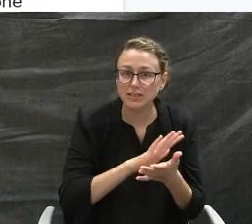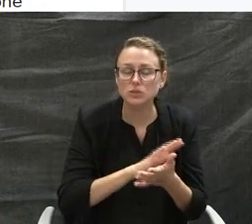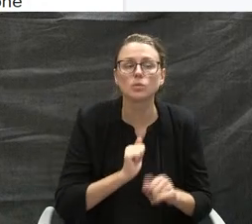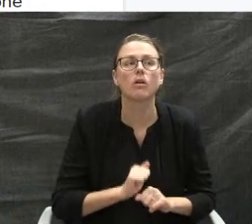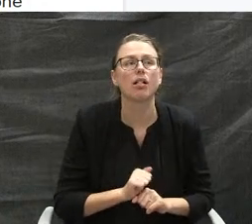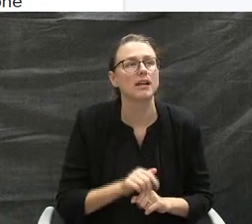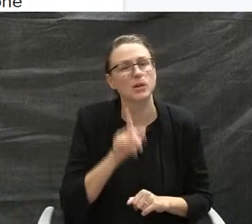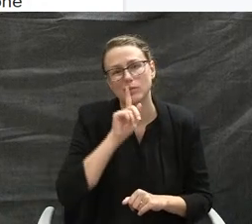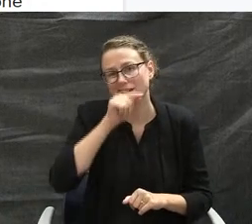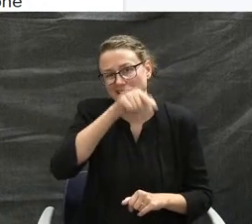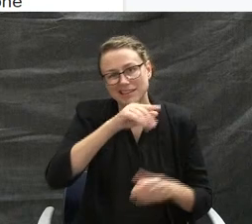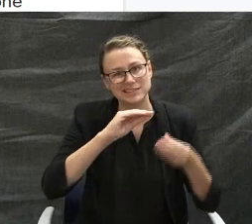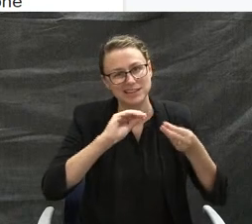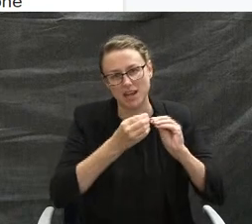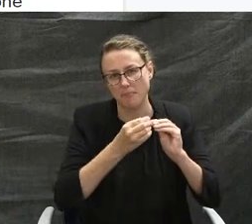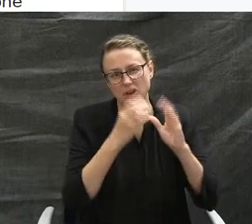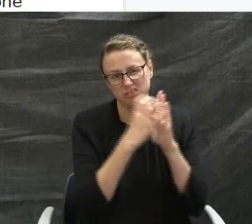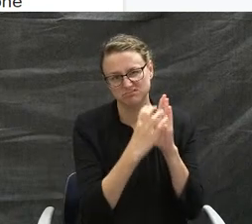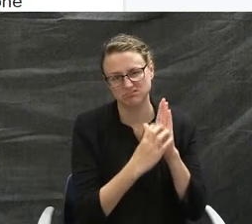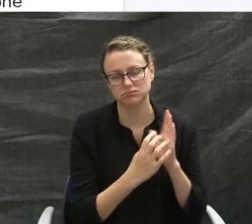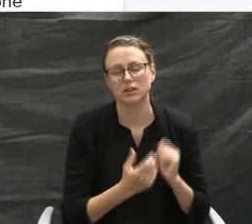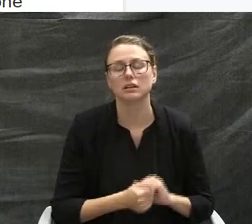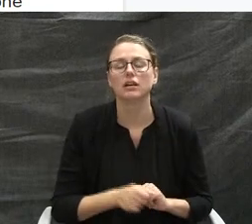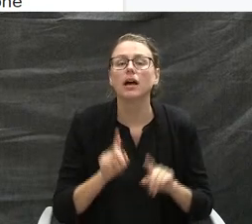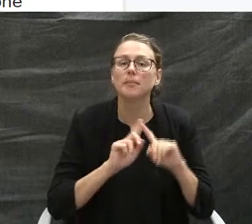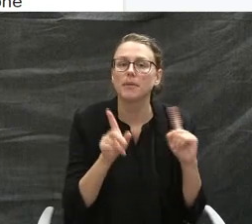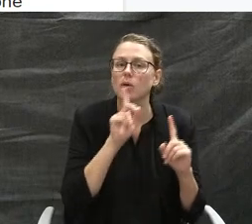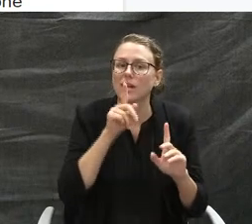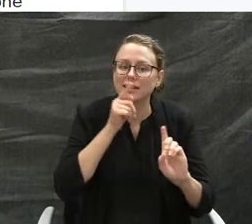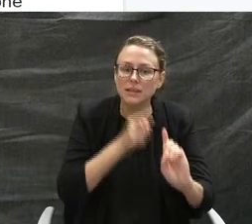here is just a bit of number crunching, but essentially each